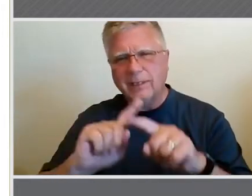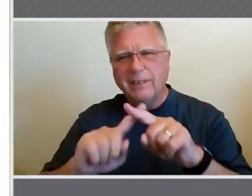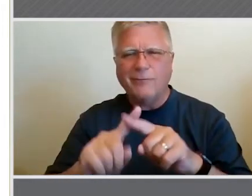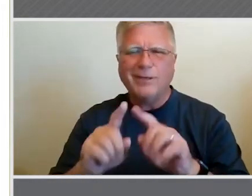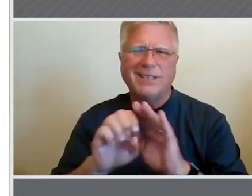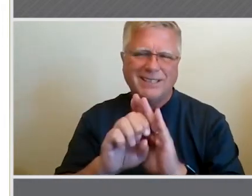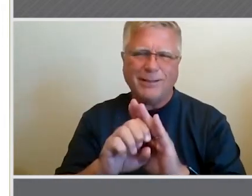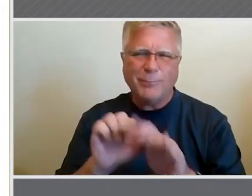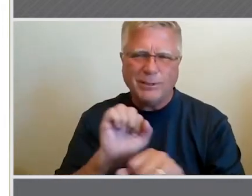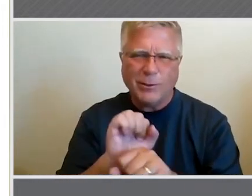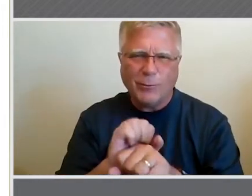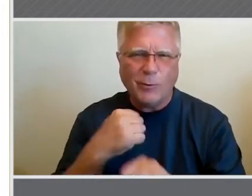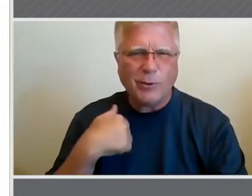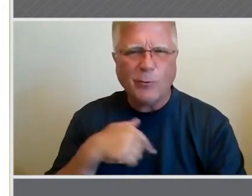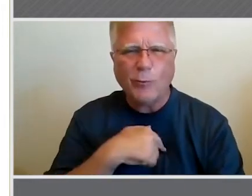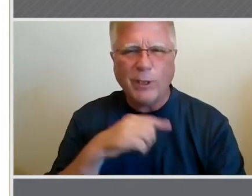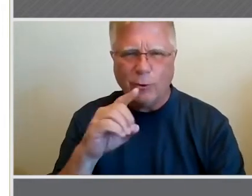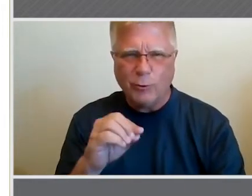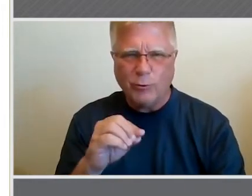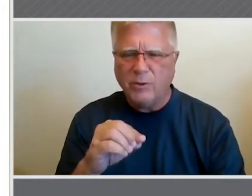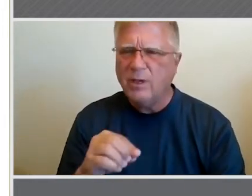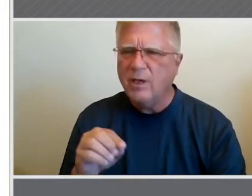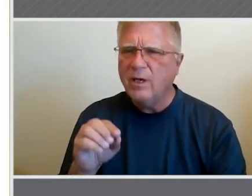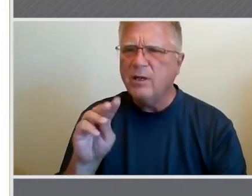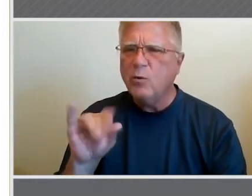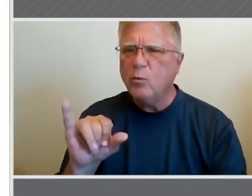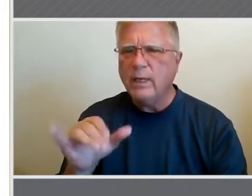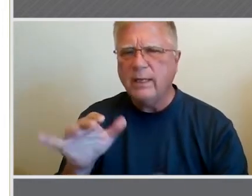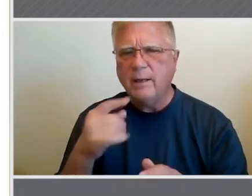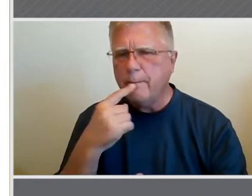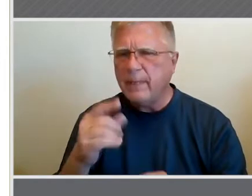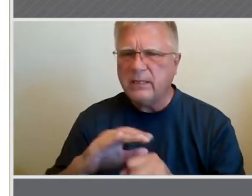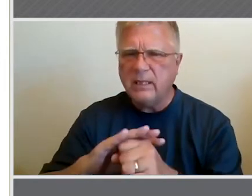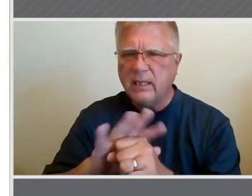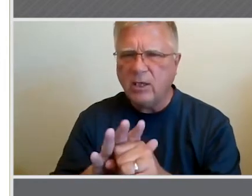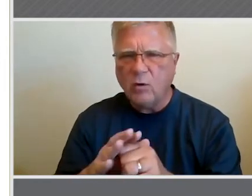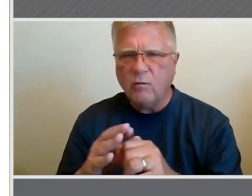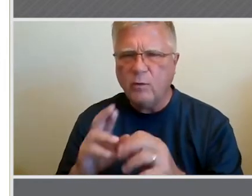Actually, I went to you mentioned your coven response and one of the thing one of the tools